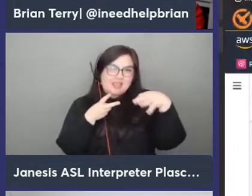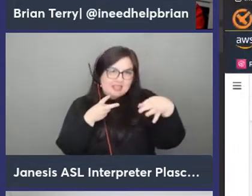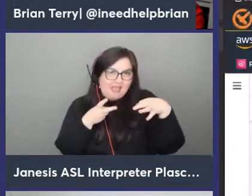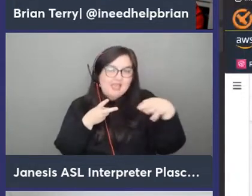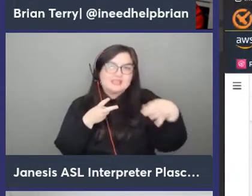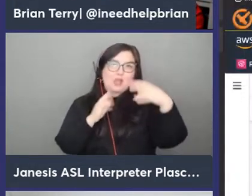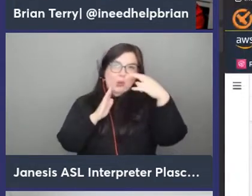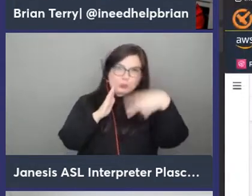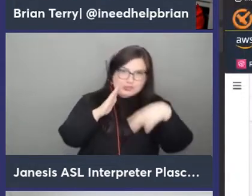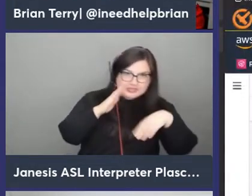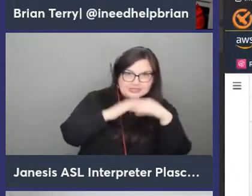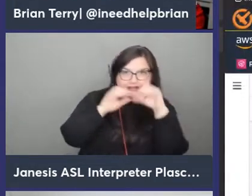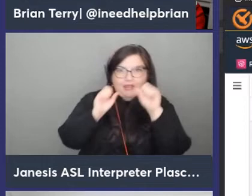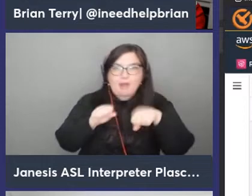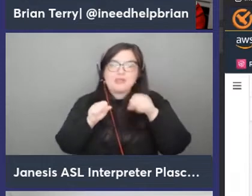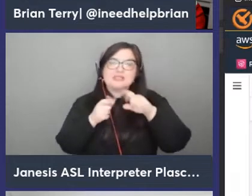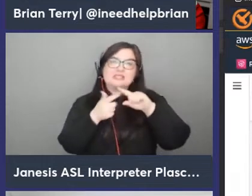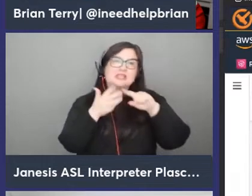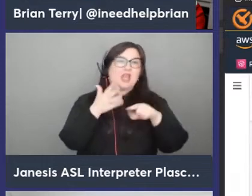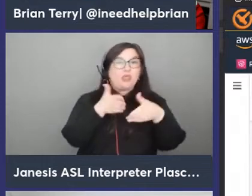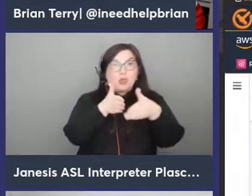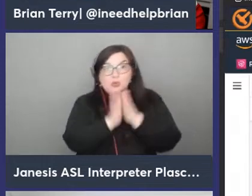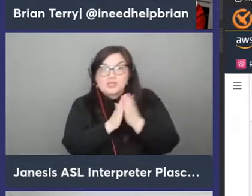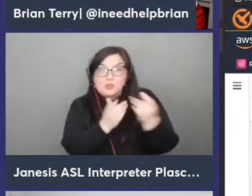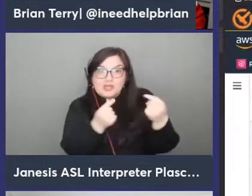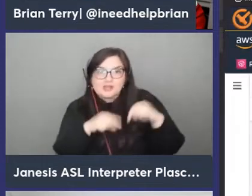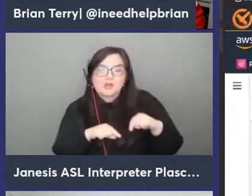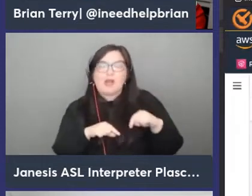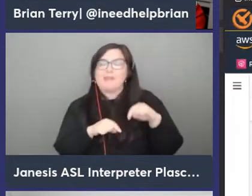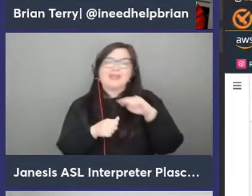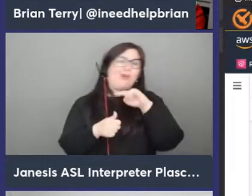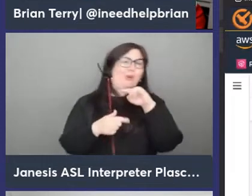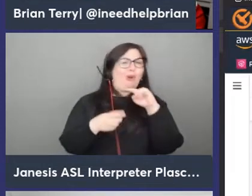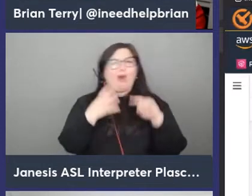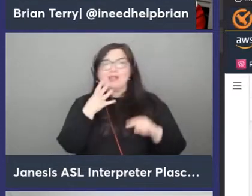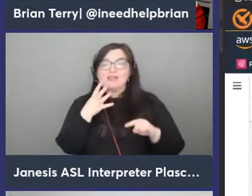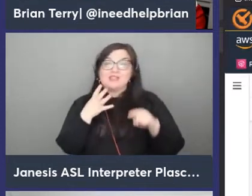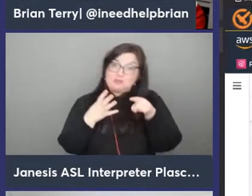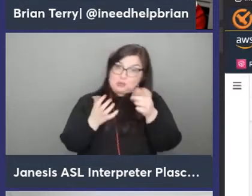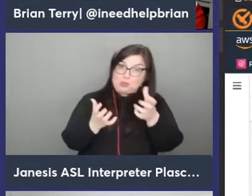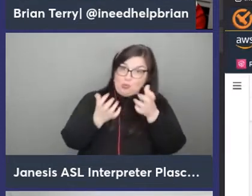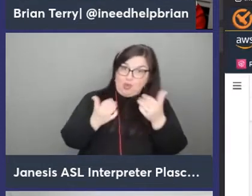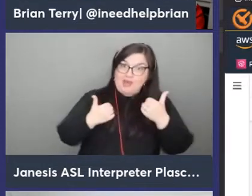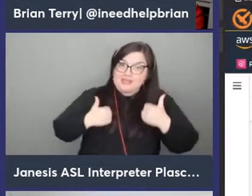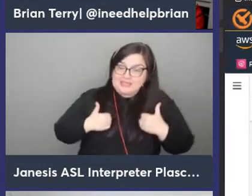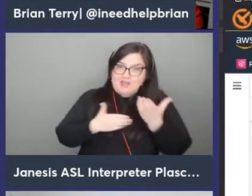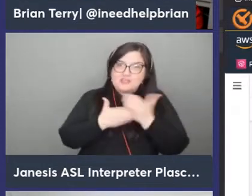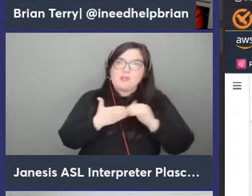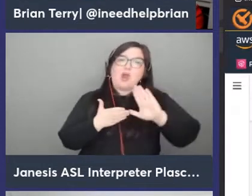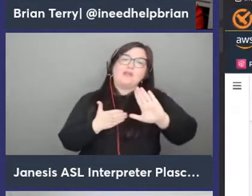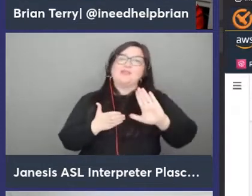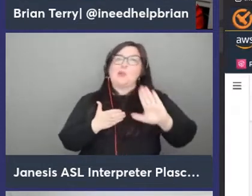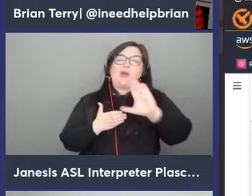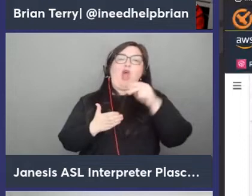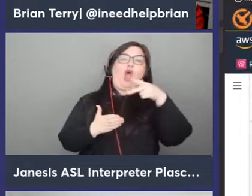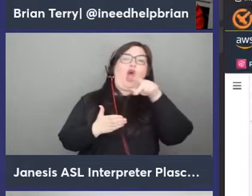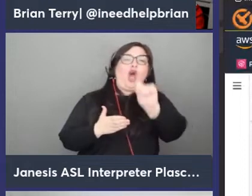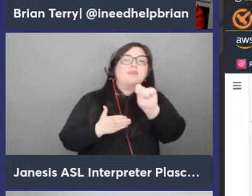in terms of the requests that are coming in, all of those things that you might wanna have as part of like your ops dashboard. Got it.